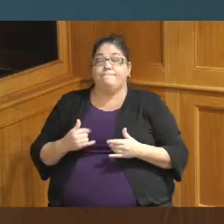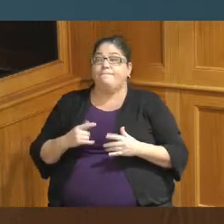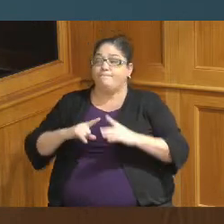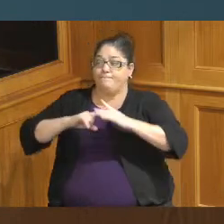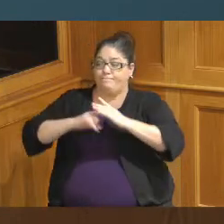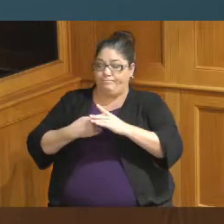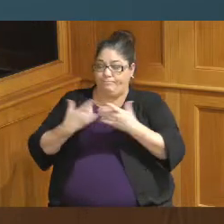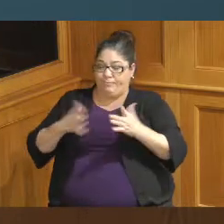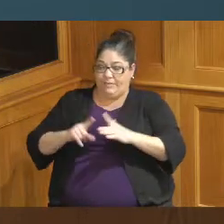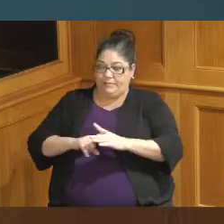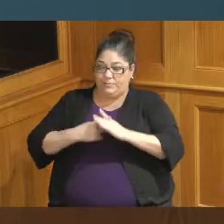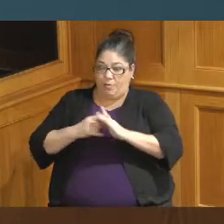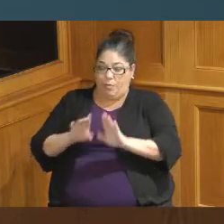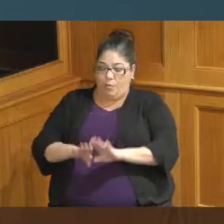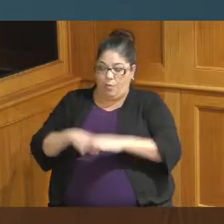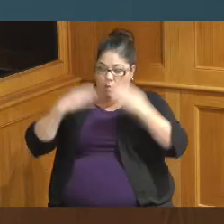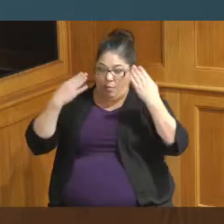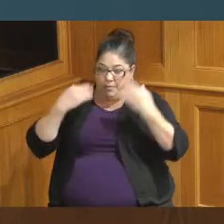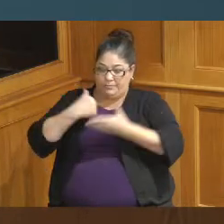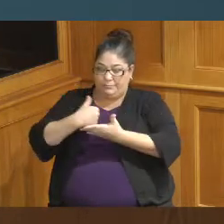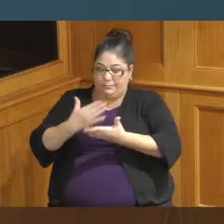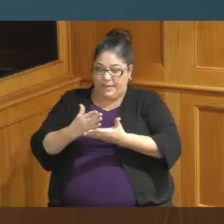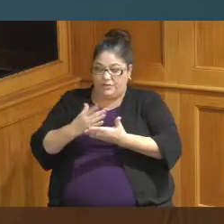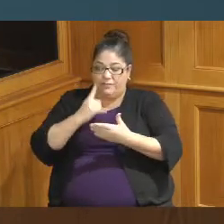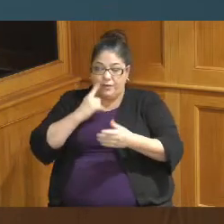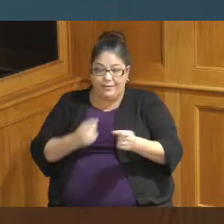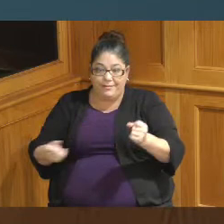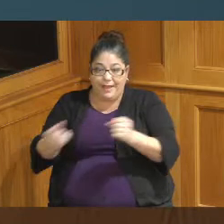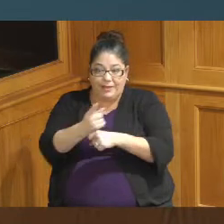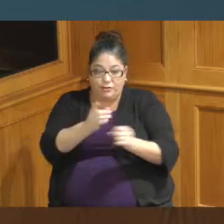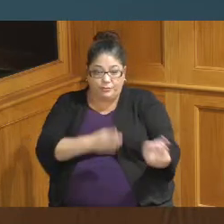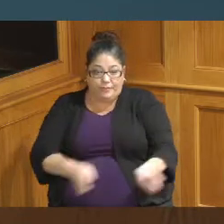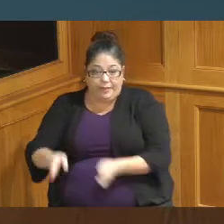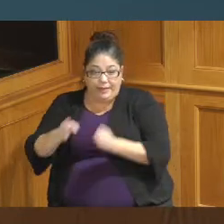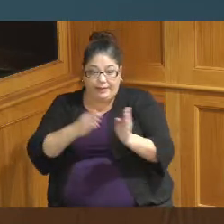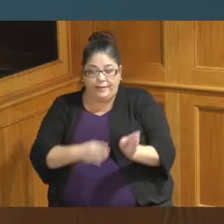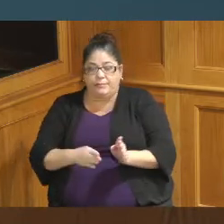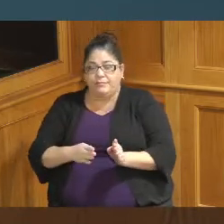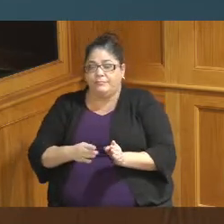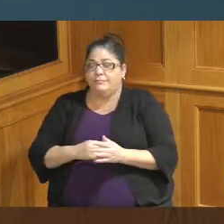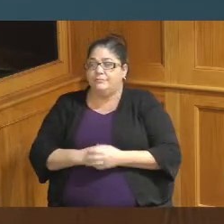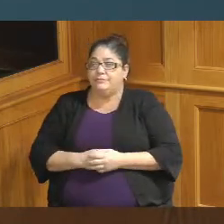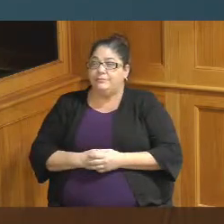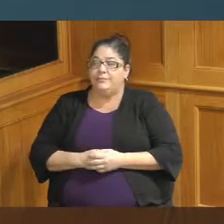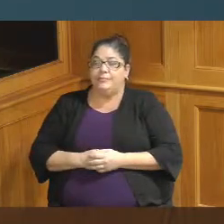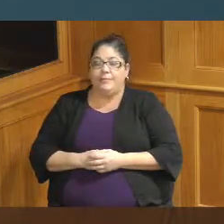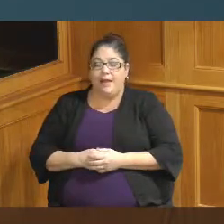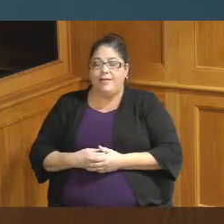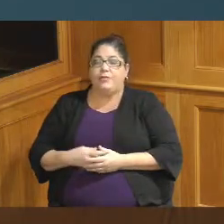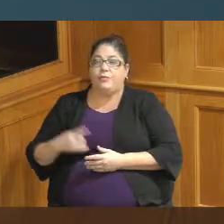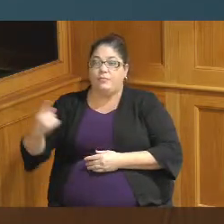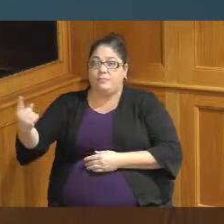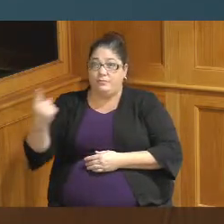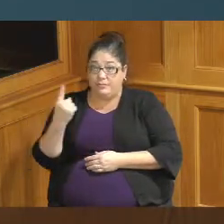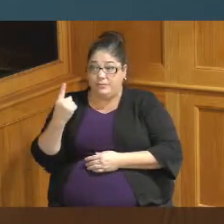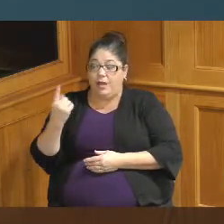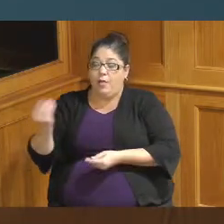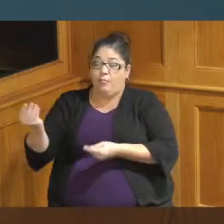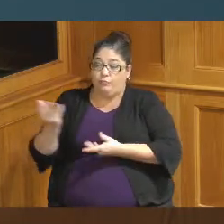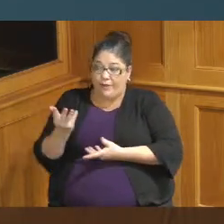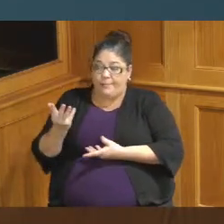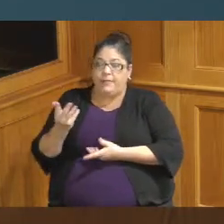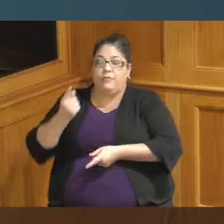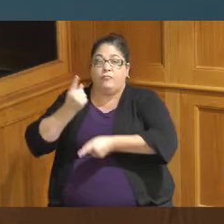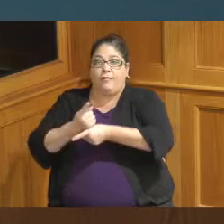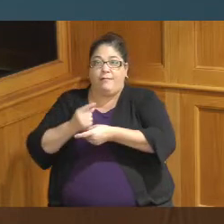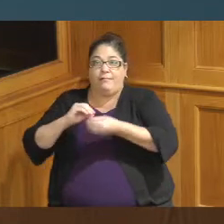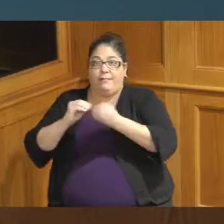I can only go with what is given to me but I must have accurate so I can make planning decisions we